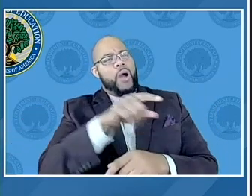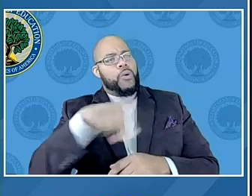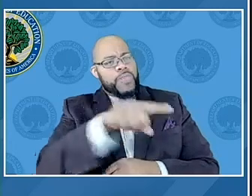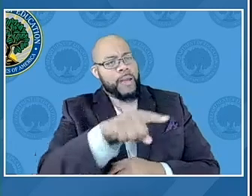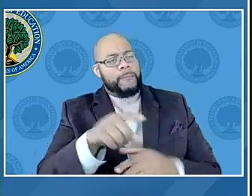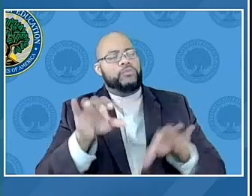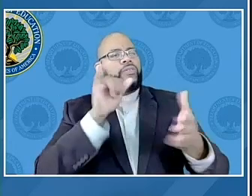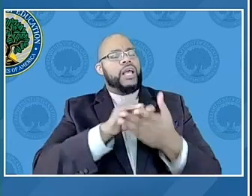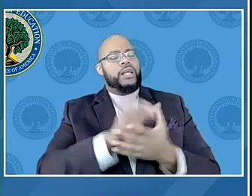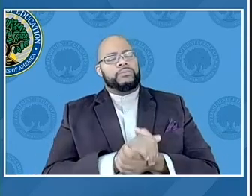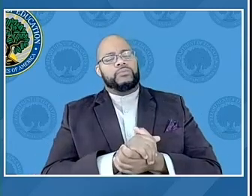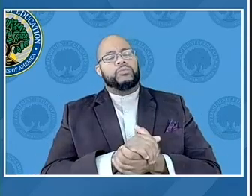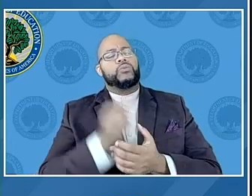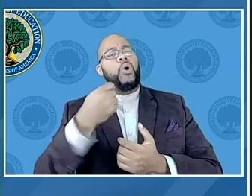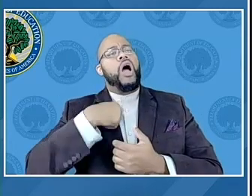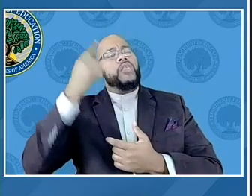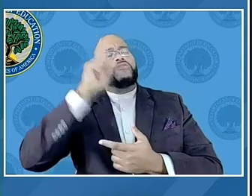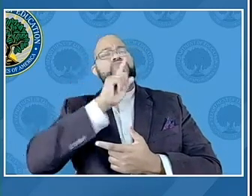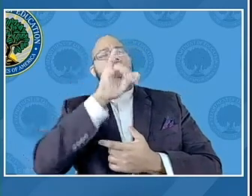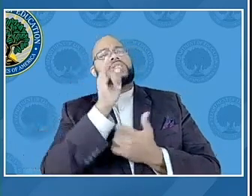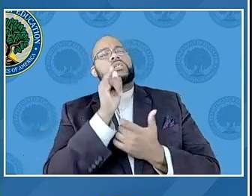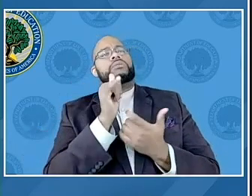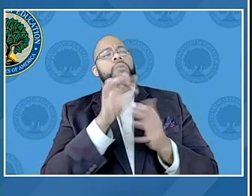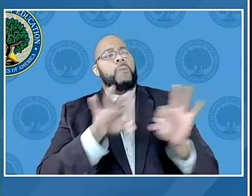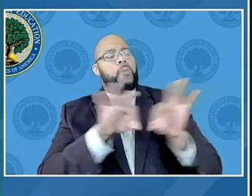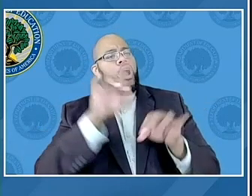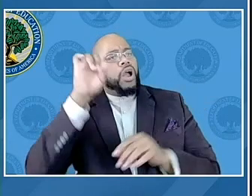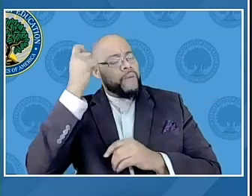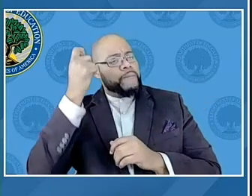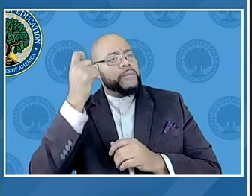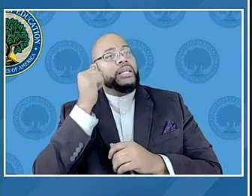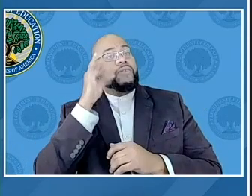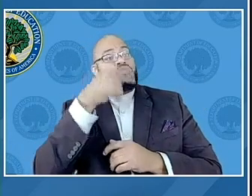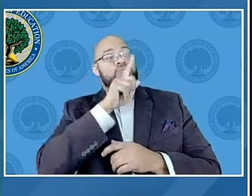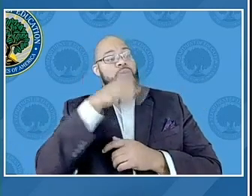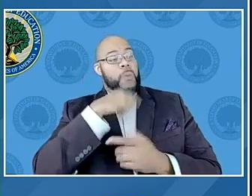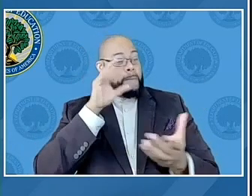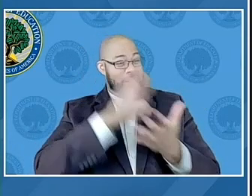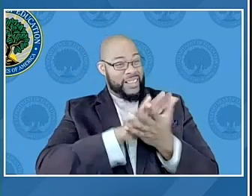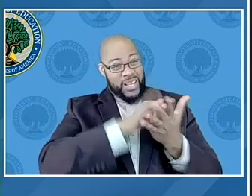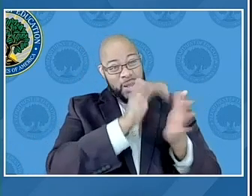So I think it's really important that the Government, if we really believe this is an important path forward for the American